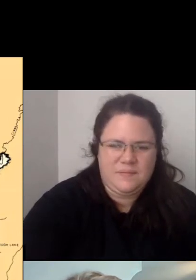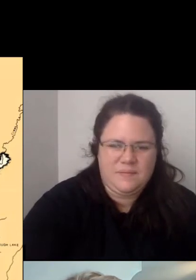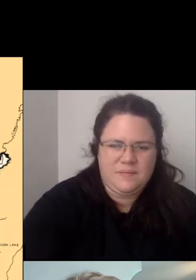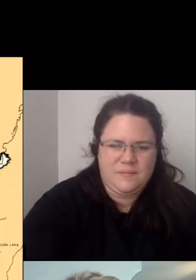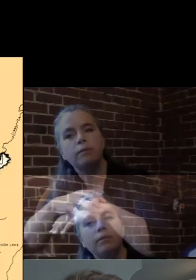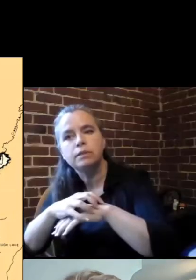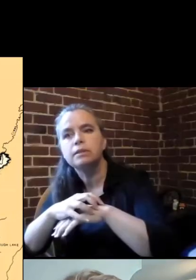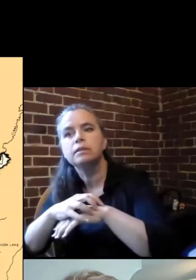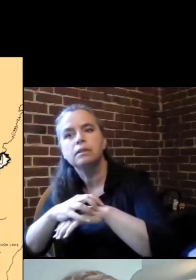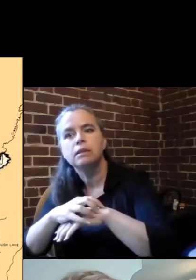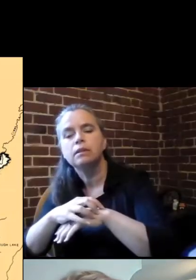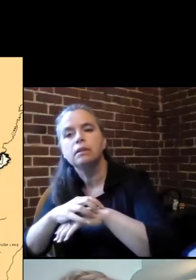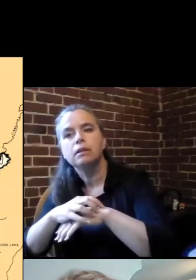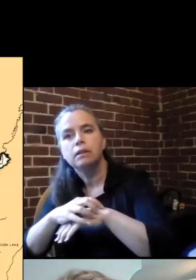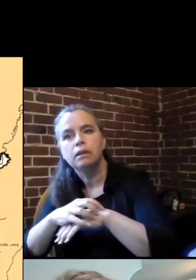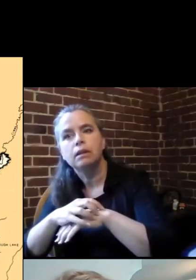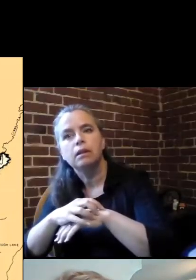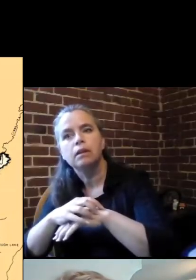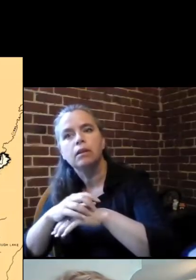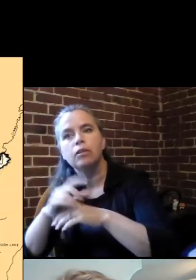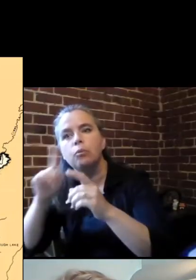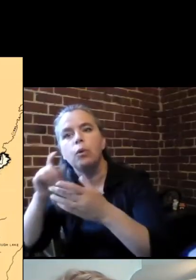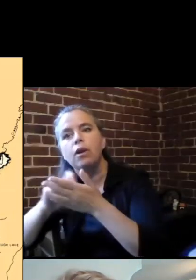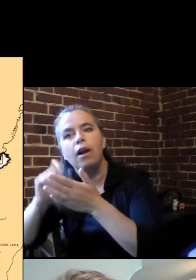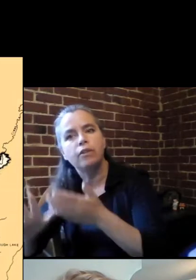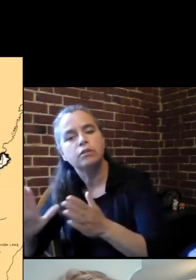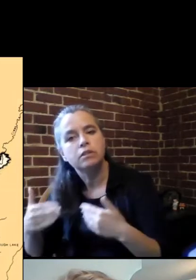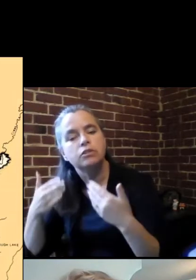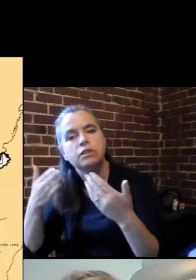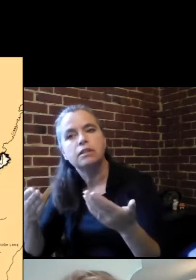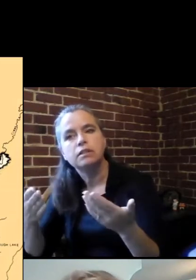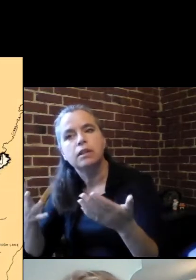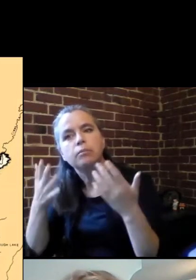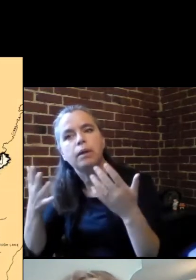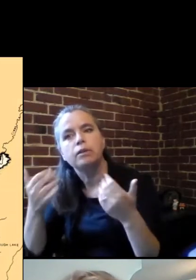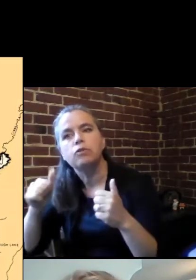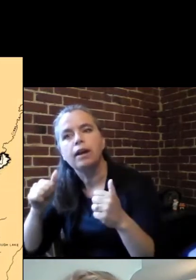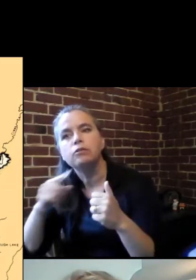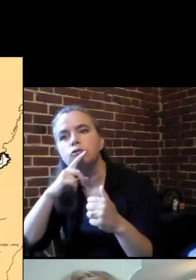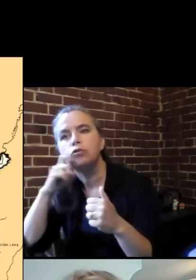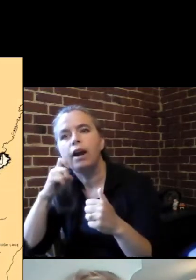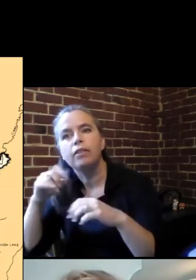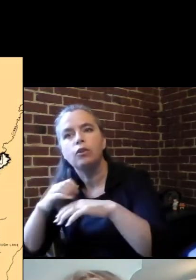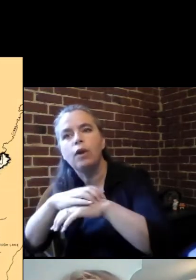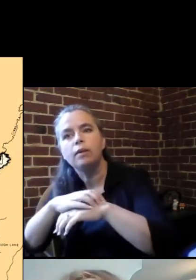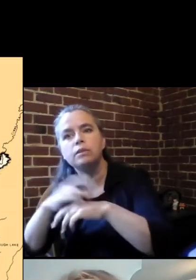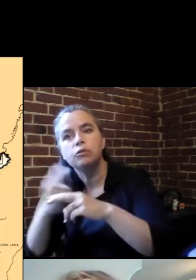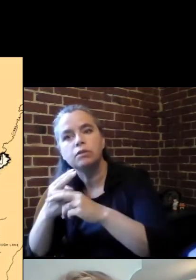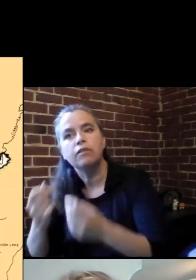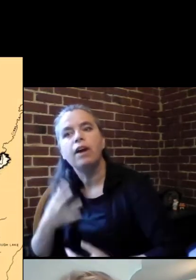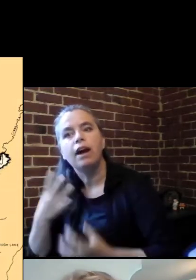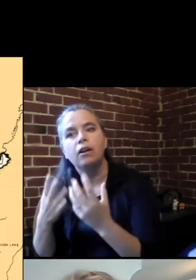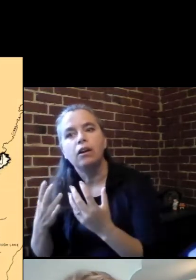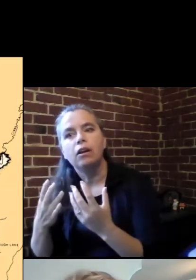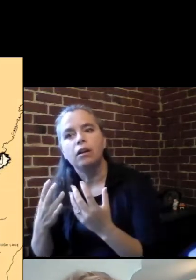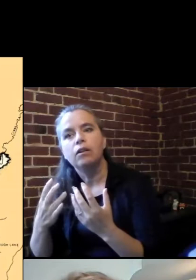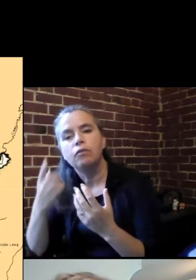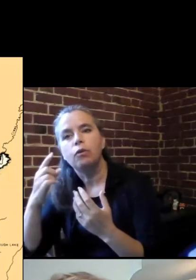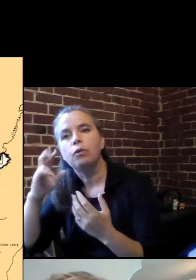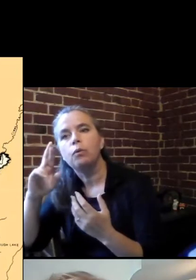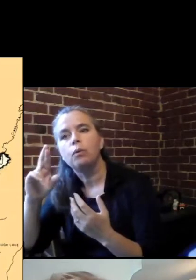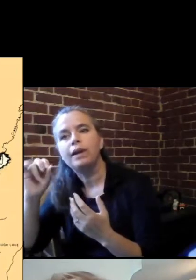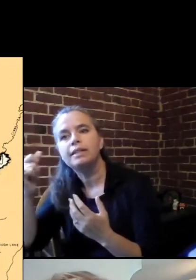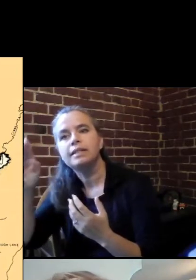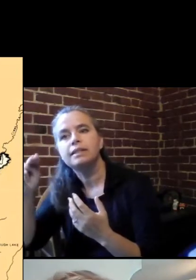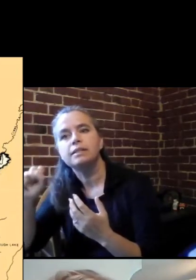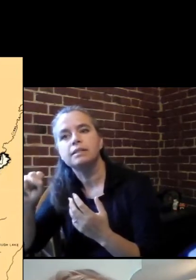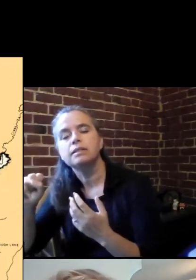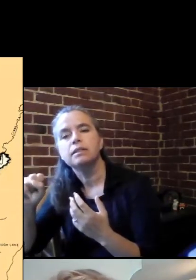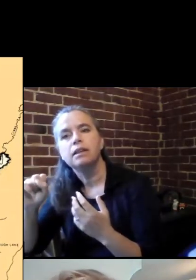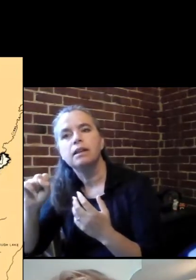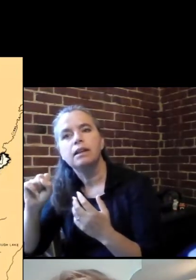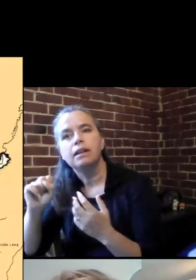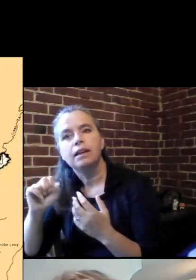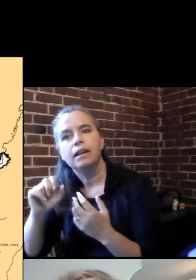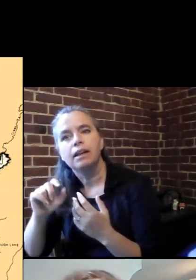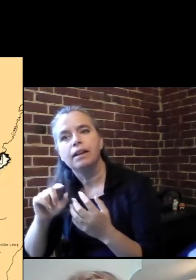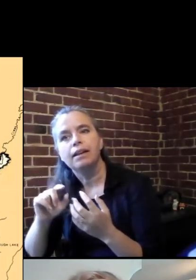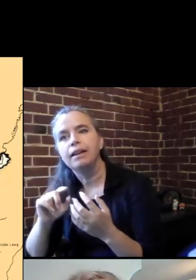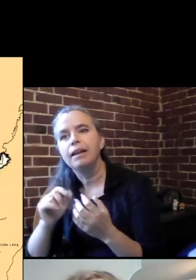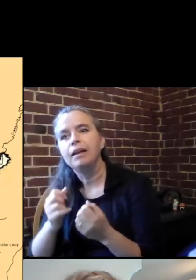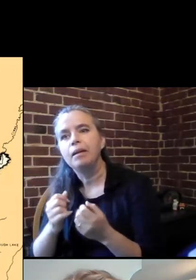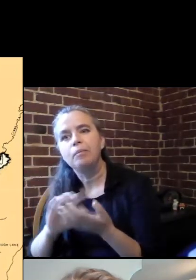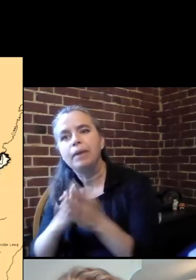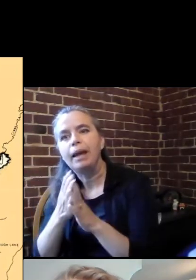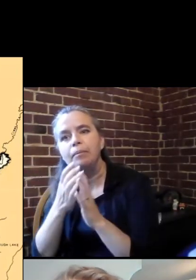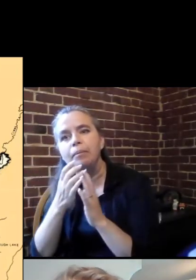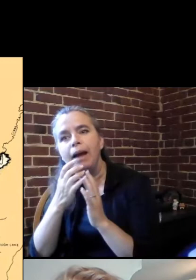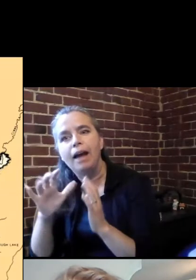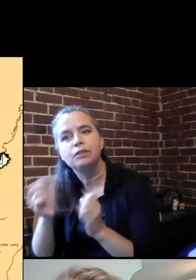And the -- the authors of the report suggest that they may have been trying to dry the grapes over fire, make some raisins. And they got a little too toasty, and they got charred. So it was a little unsuccessful.